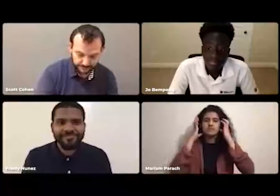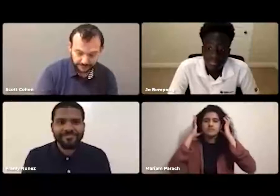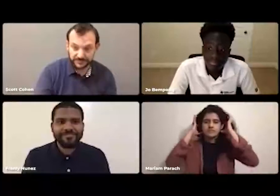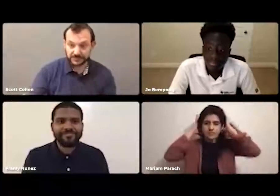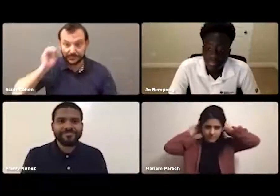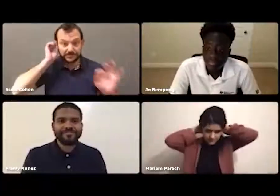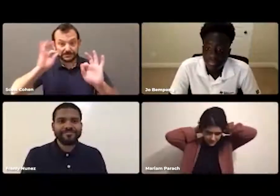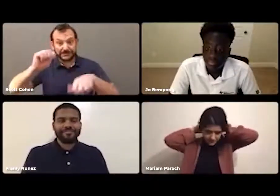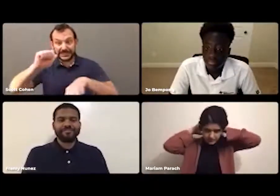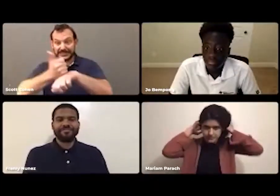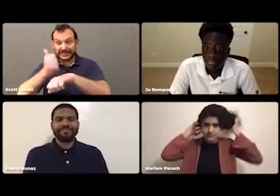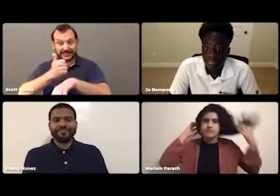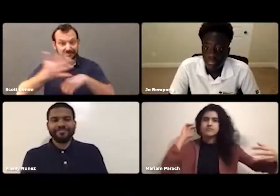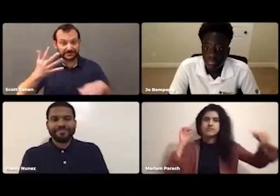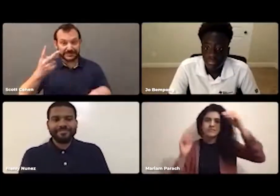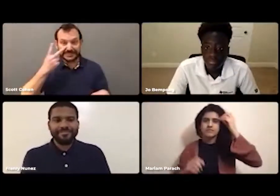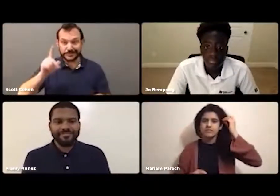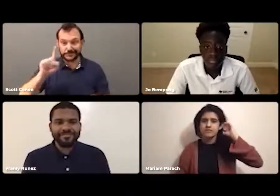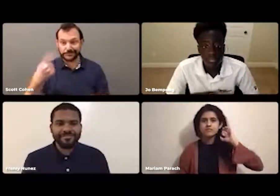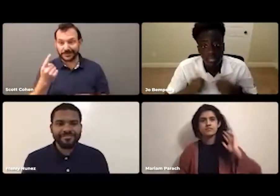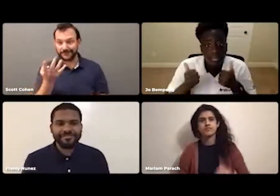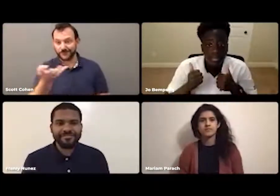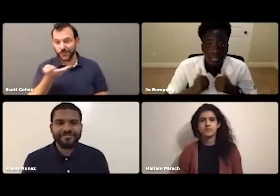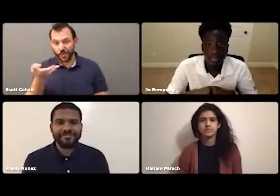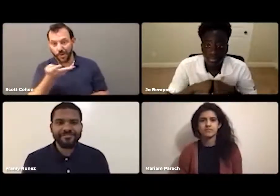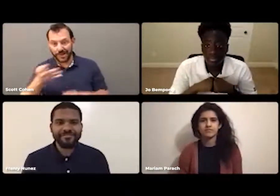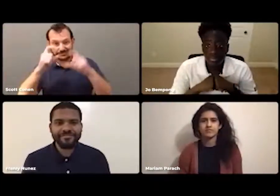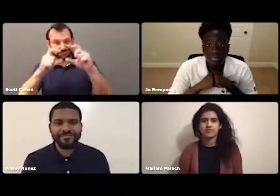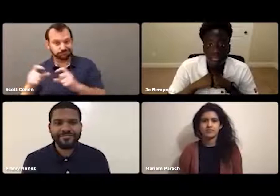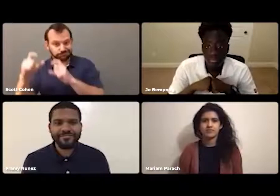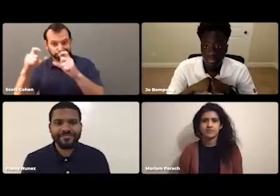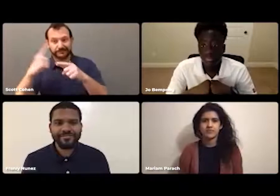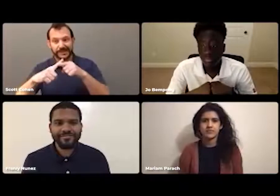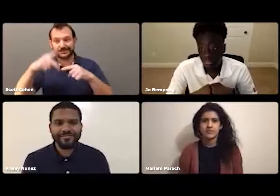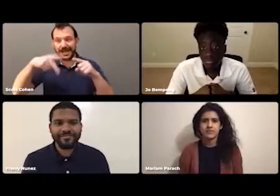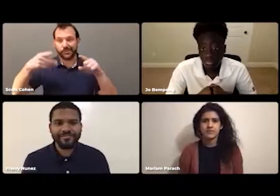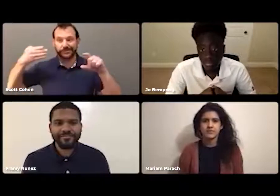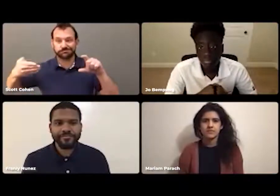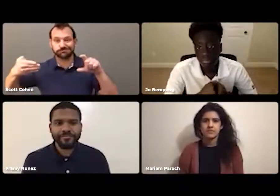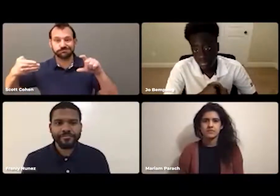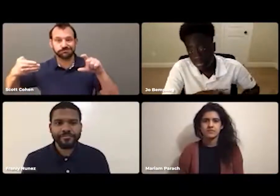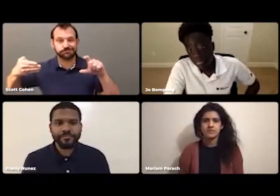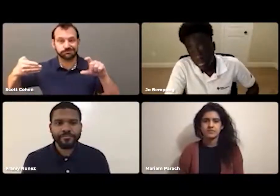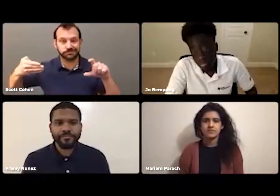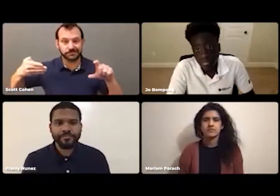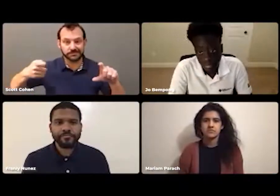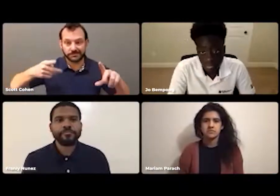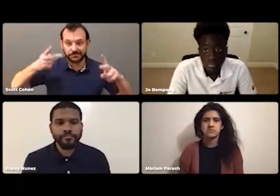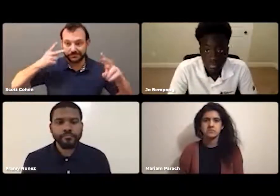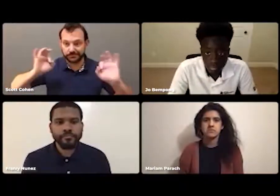If set appropriately, you should see 4 screens and 1 PowerPoint presentation